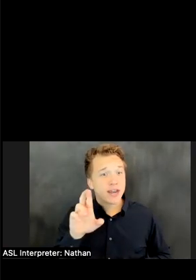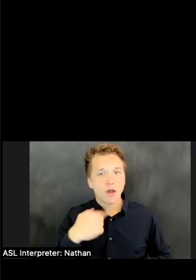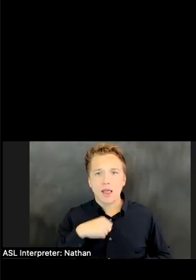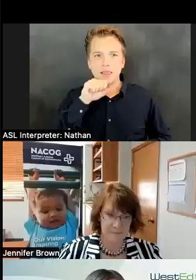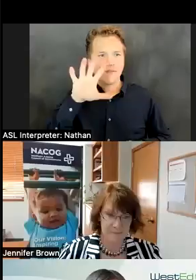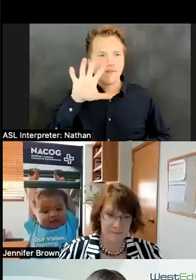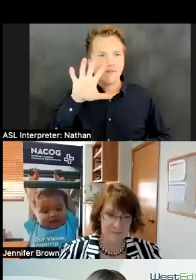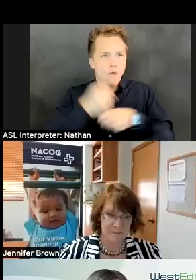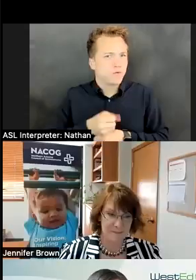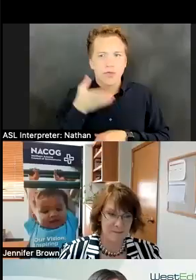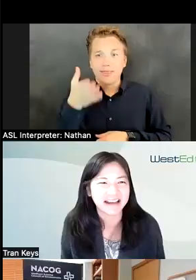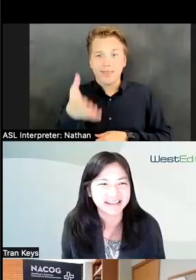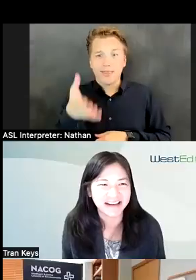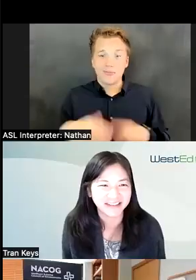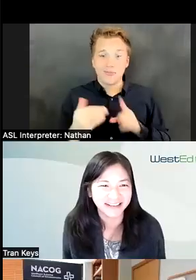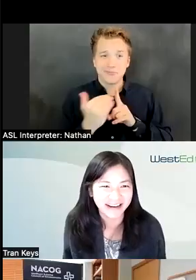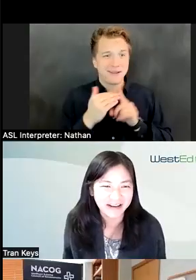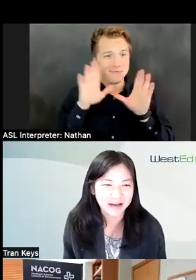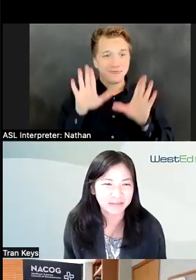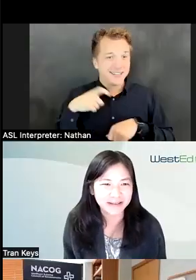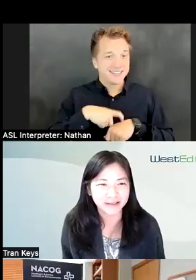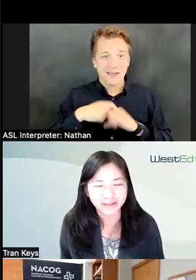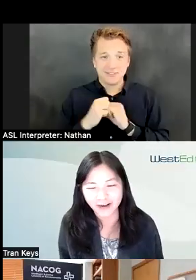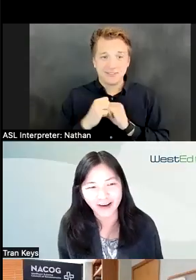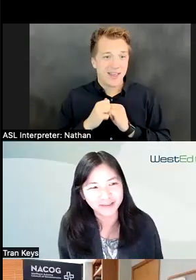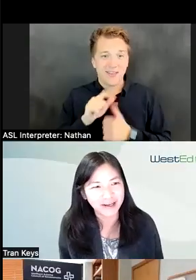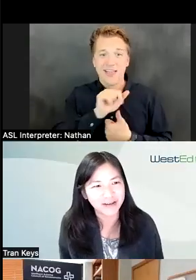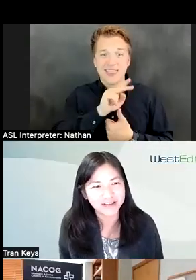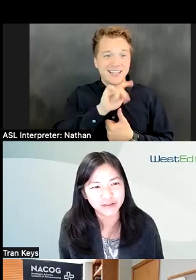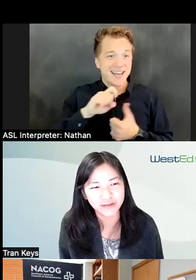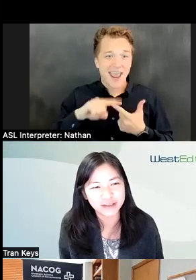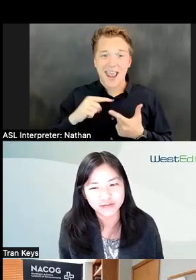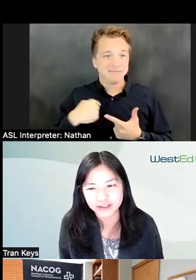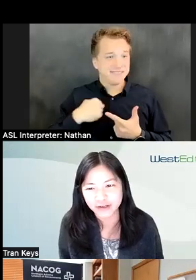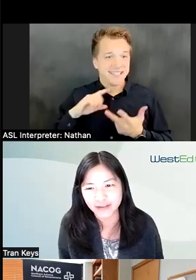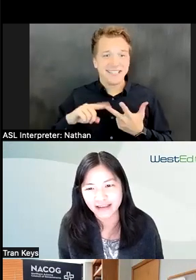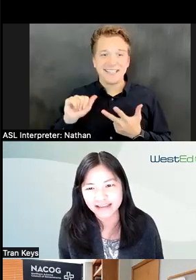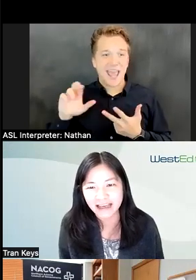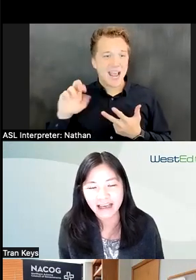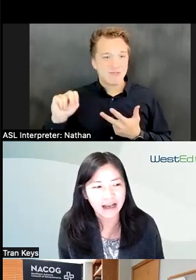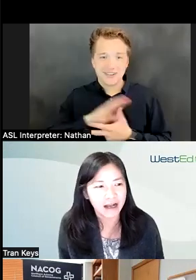It's reminding me of a great time we had together—Lenay, myself, and our colleague, Erin, so thank you for sharing that.